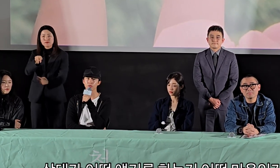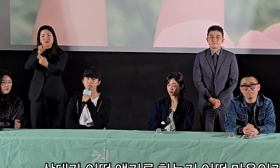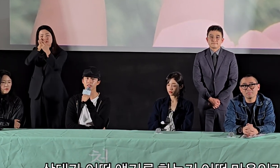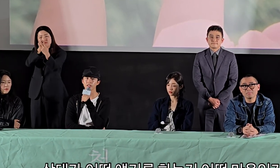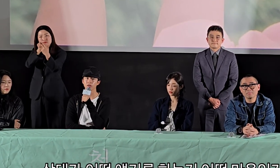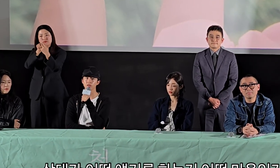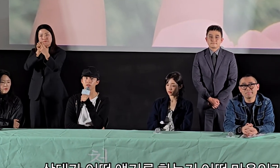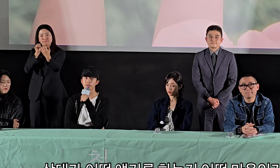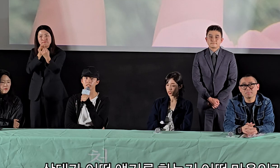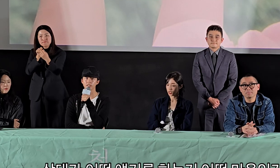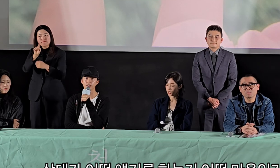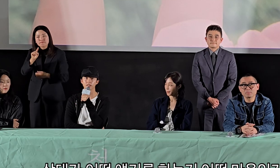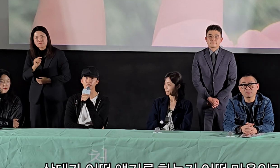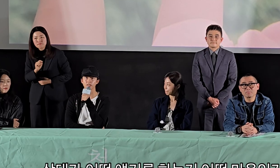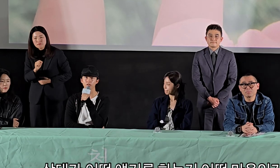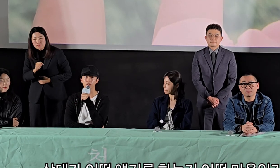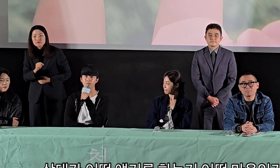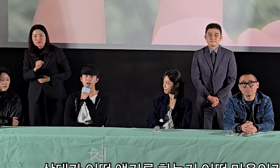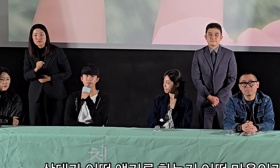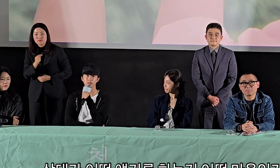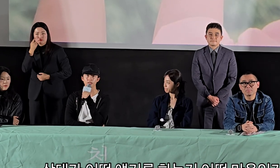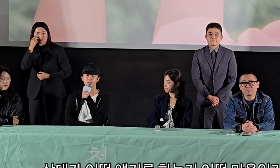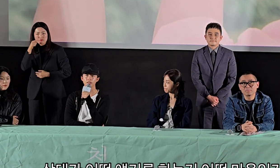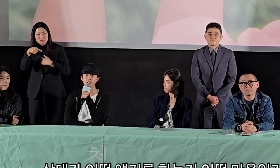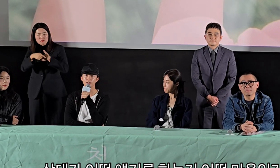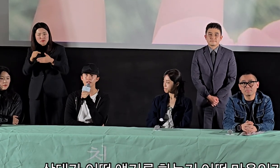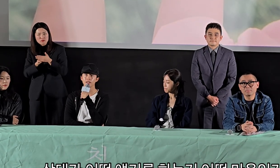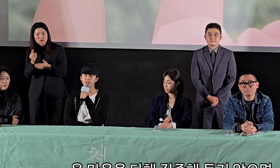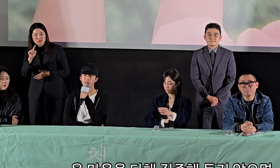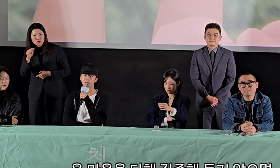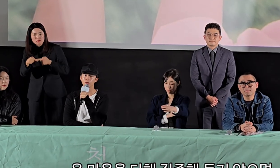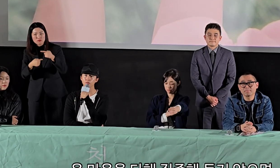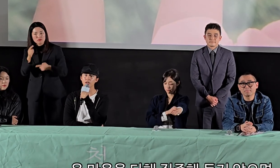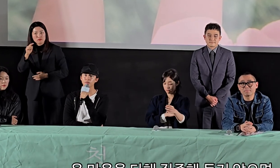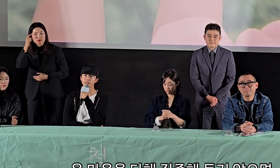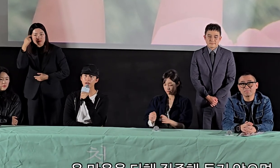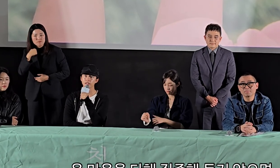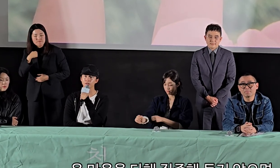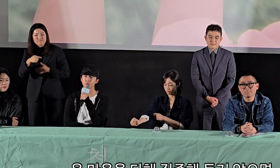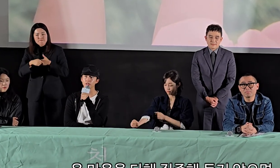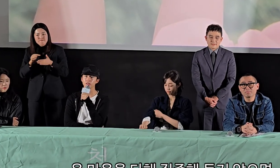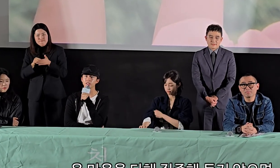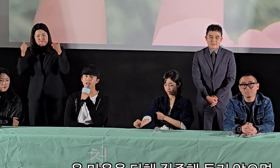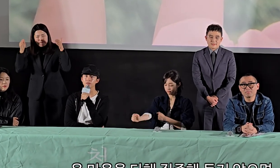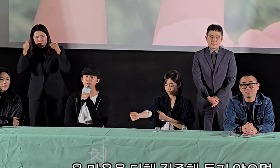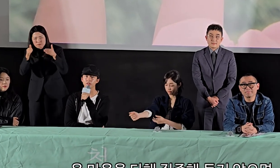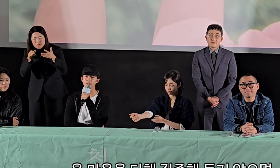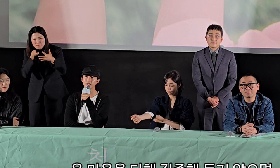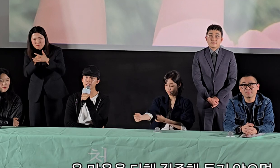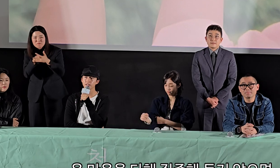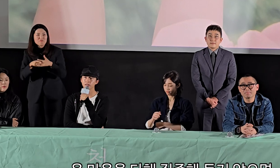and truly focus on what they were saying and feeling. Otherwise, it would be obvious right away